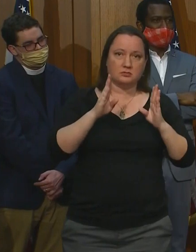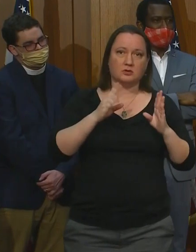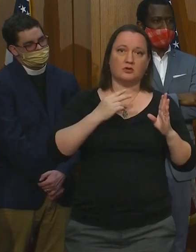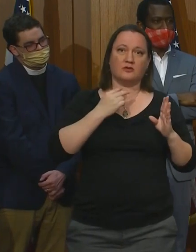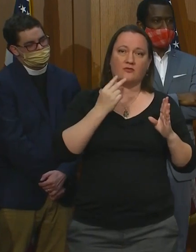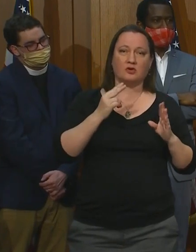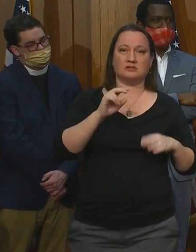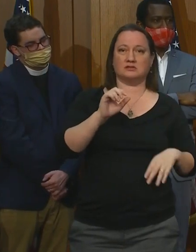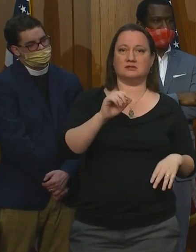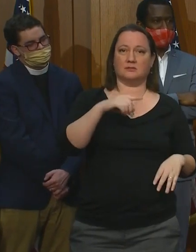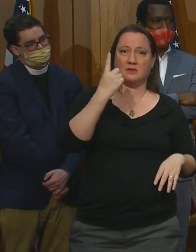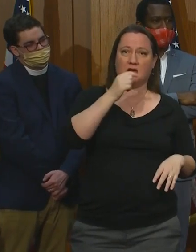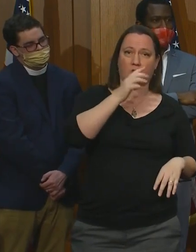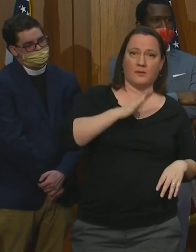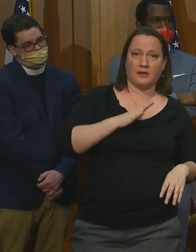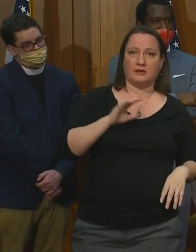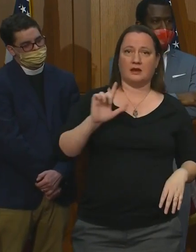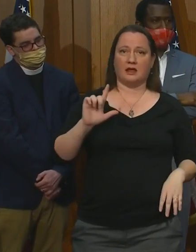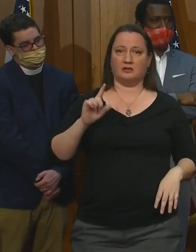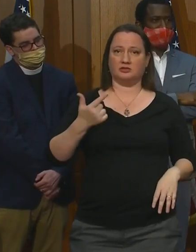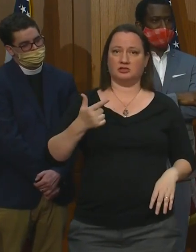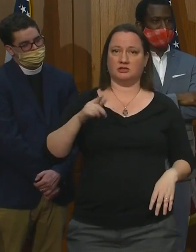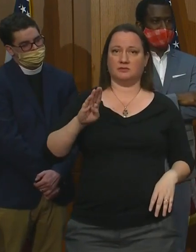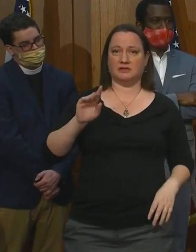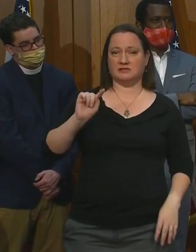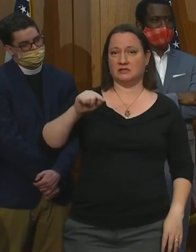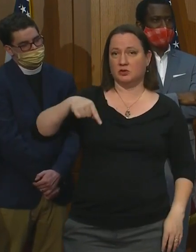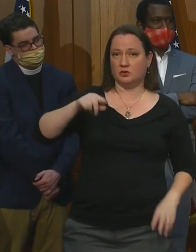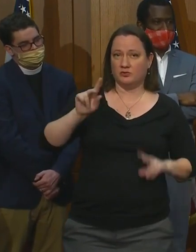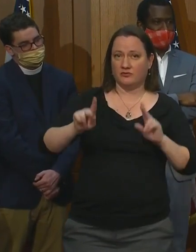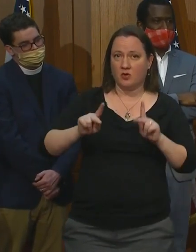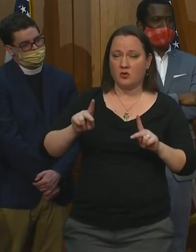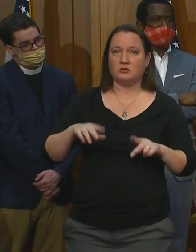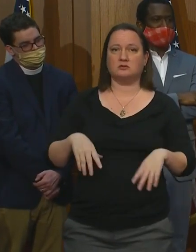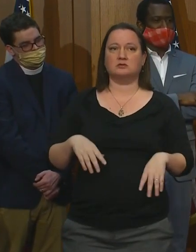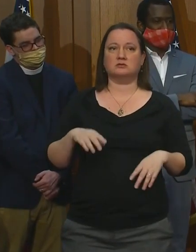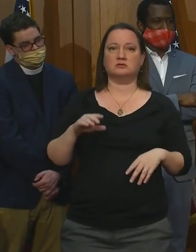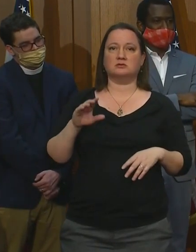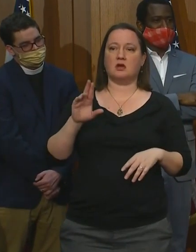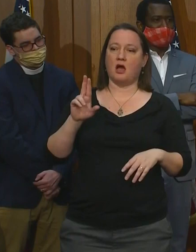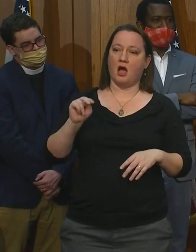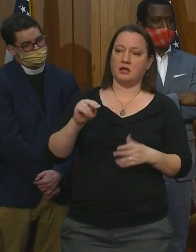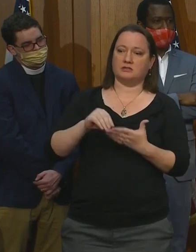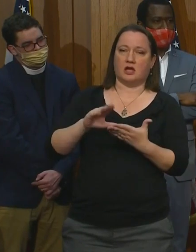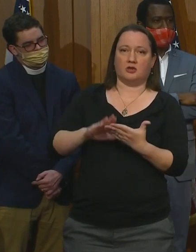VOICES OF BLACK WOMEN. BLACK